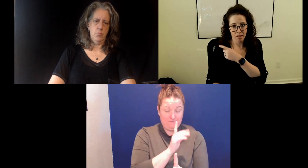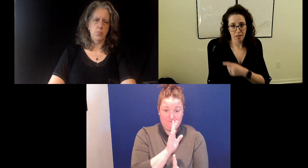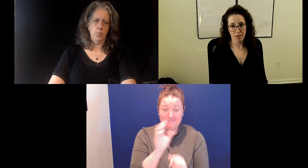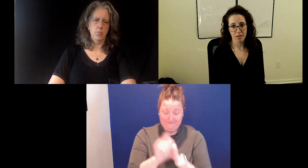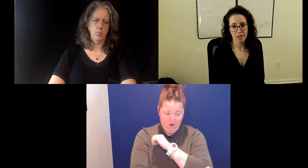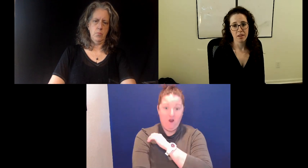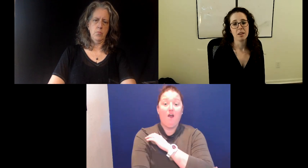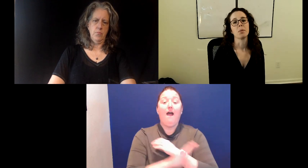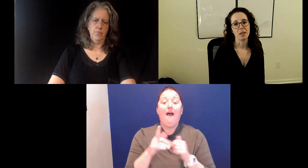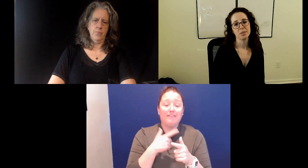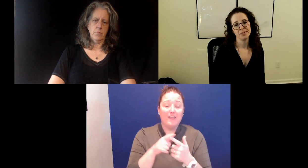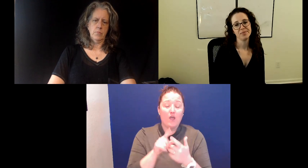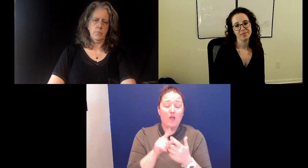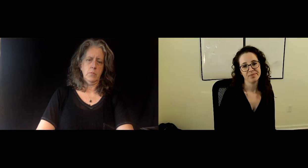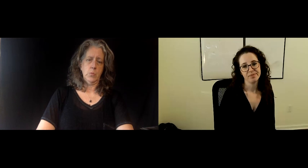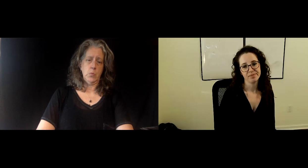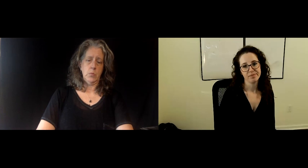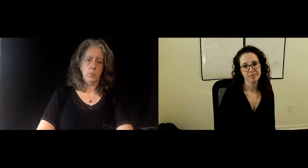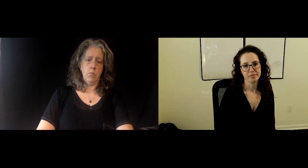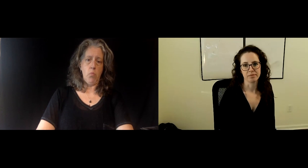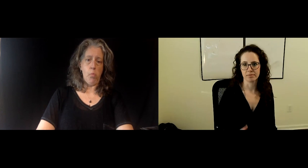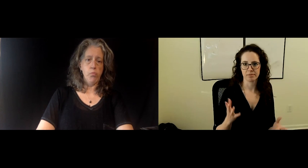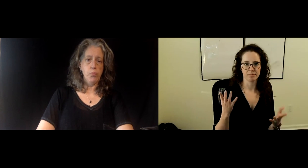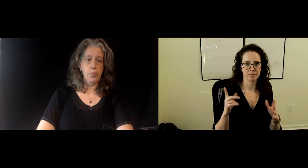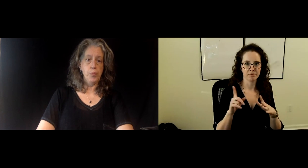i don't know like we're doing a little bit of both but you've been doing that since the fall right